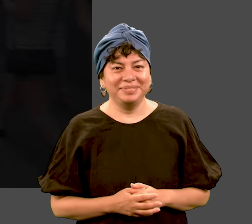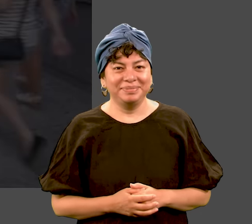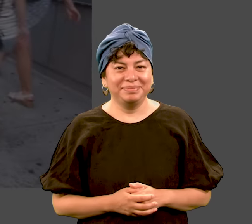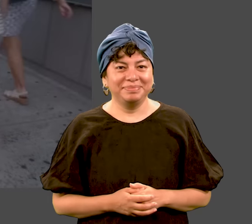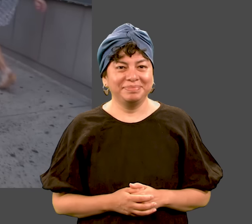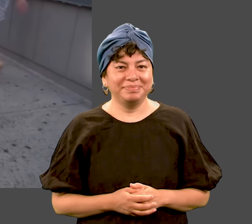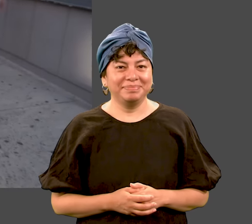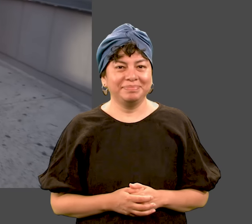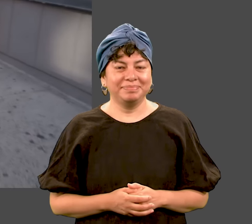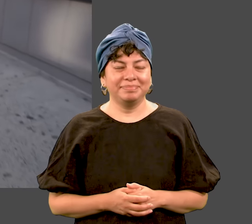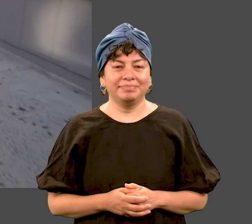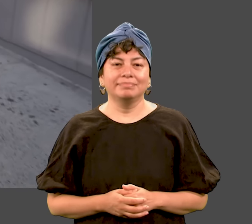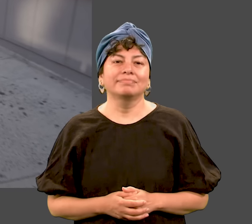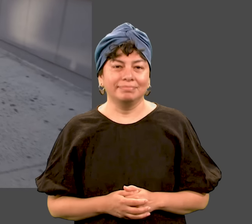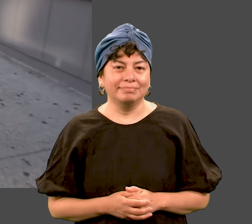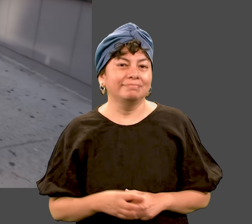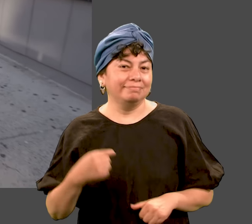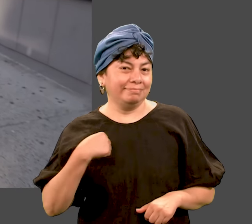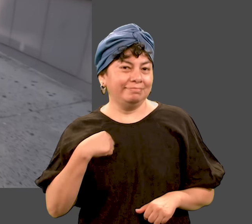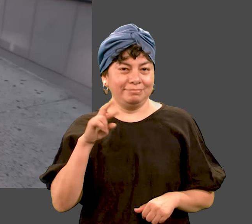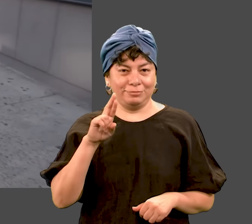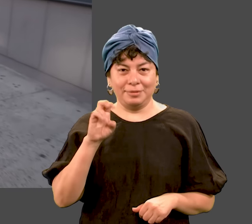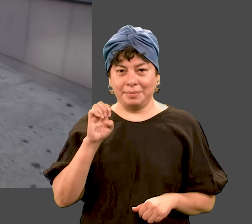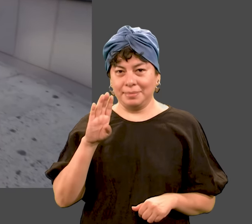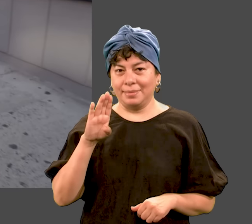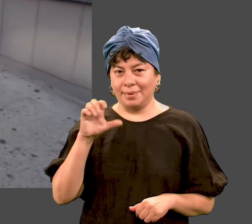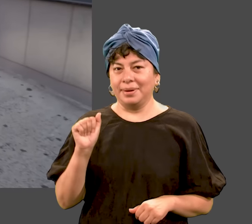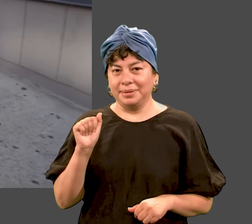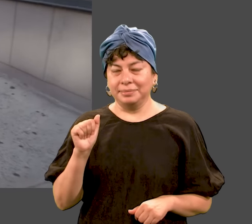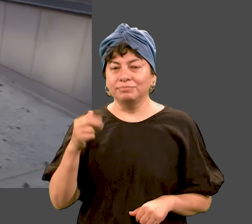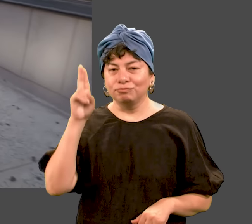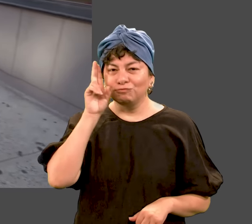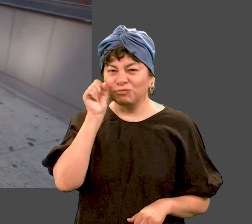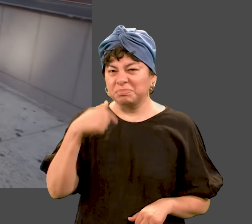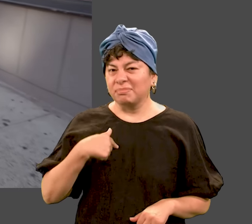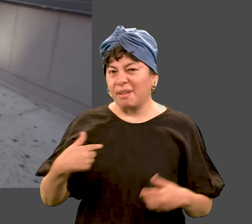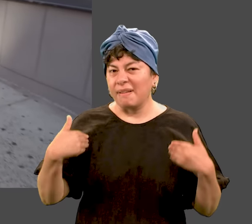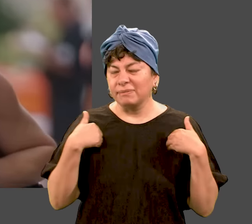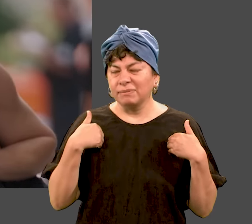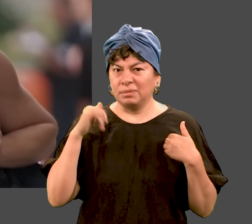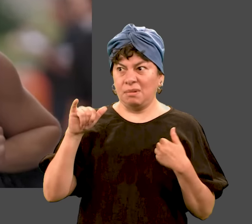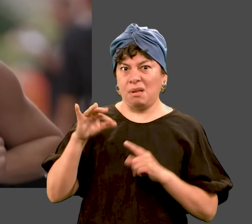I am Rebecca Alexander and I have Usher syndrome. Usher syndrome is a rare genetic condition